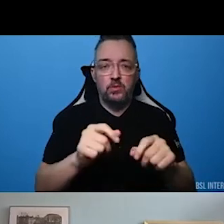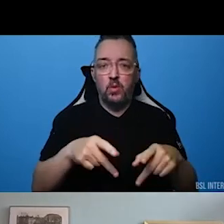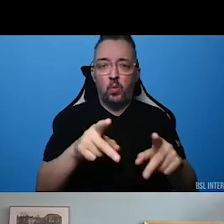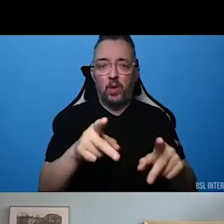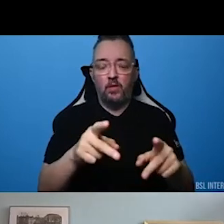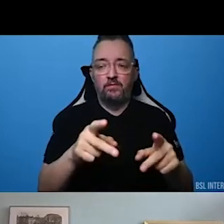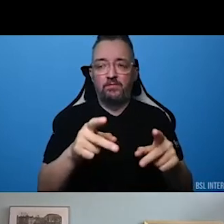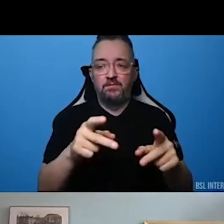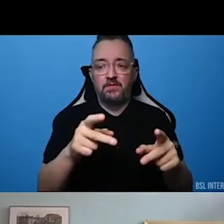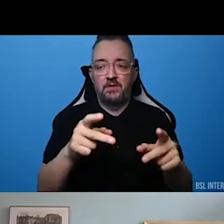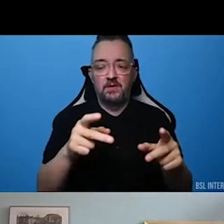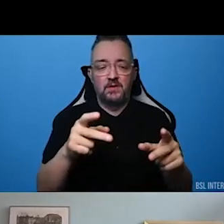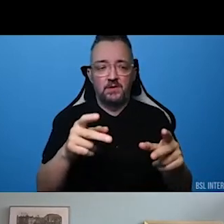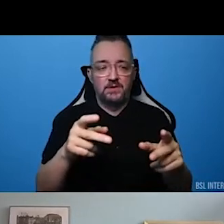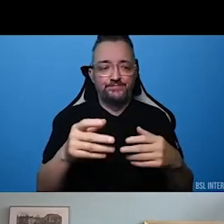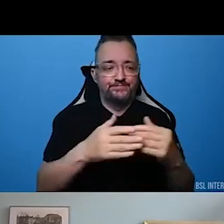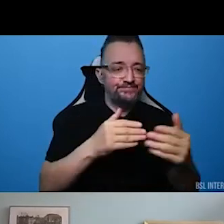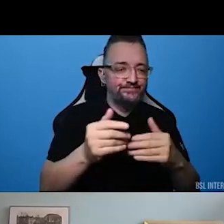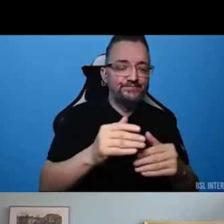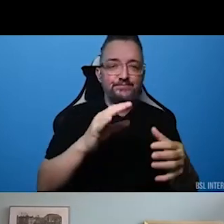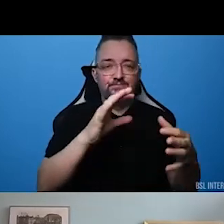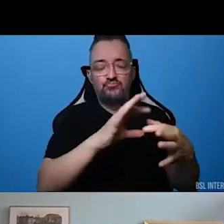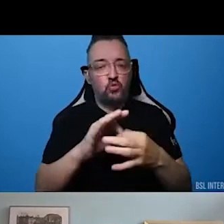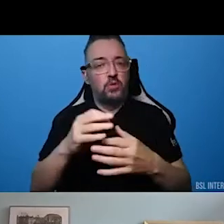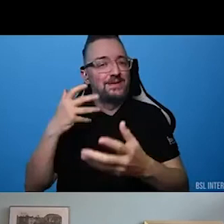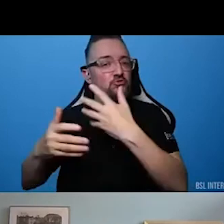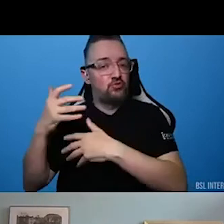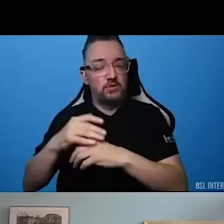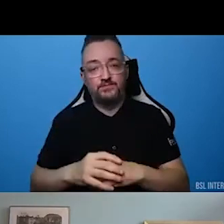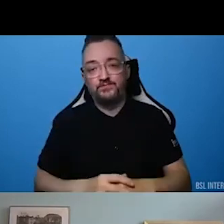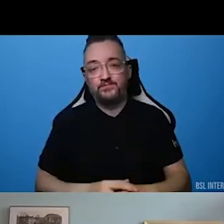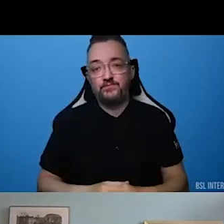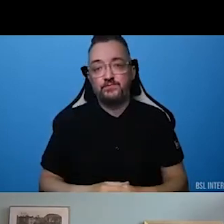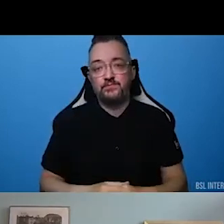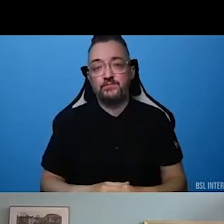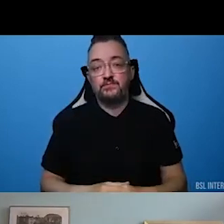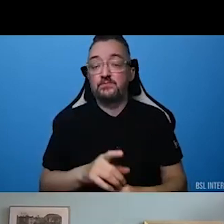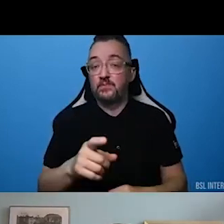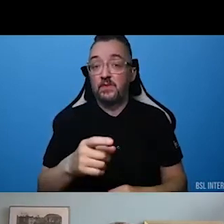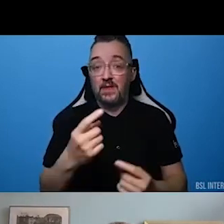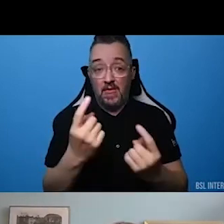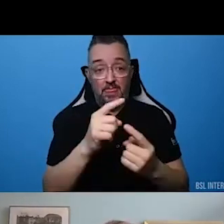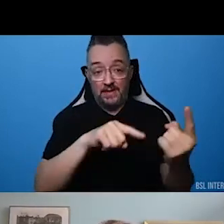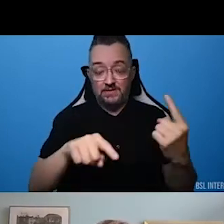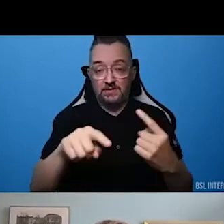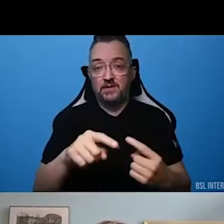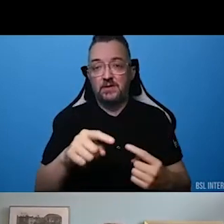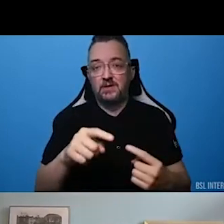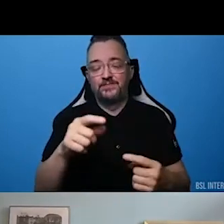this kind of history. So I think it's the fact that it's kind of tactile as well it's these things which you can well maybe you can't touch them if they're behind cases